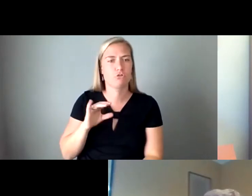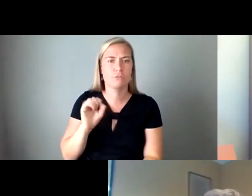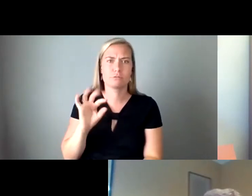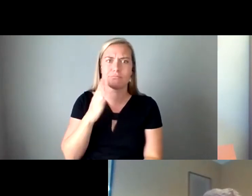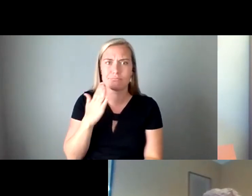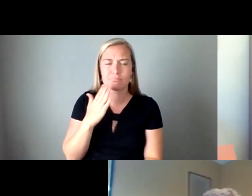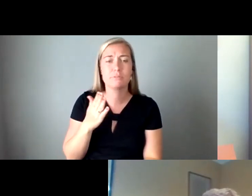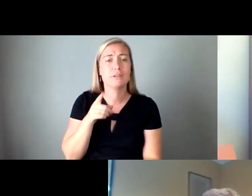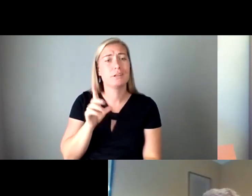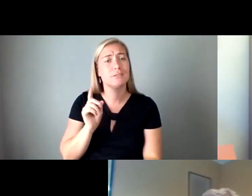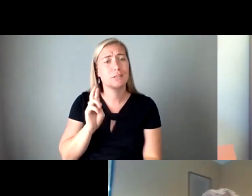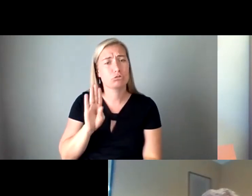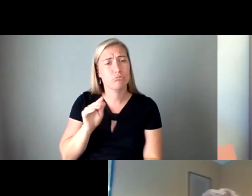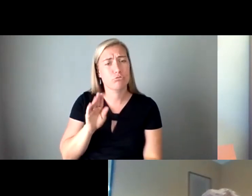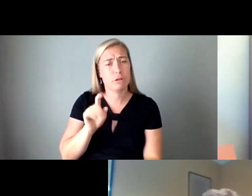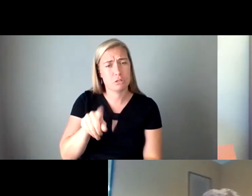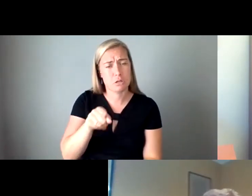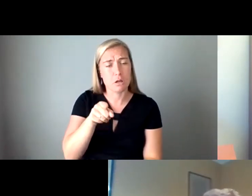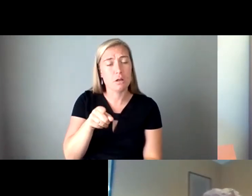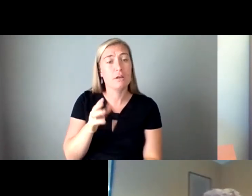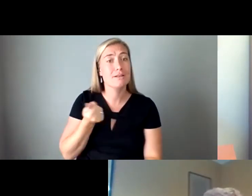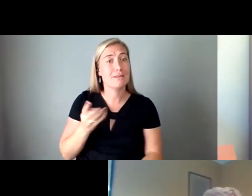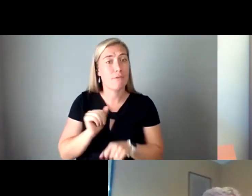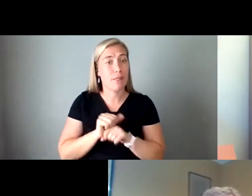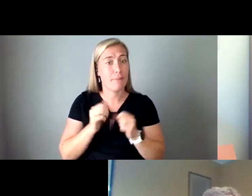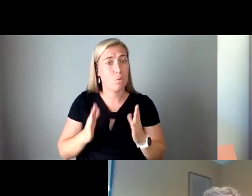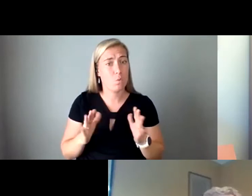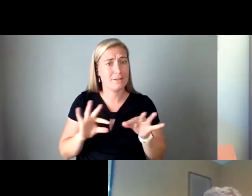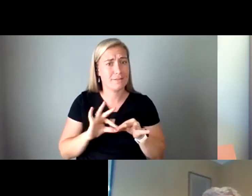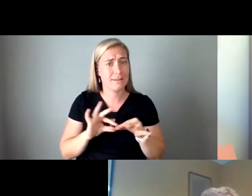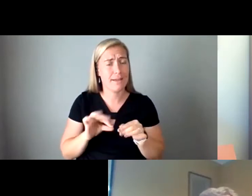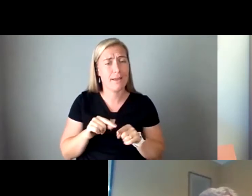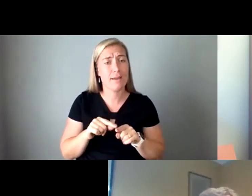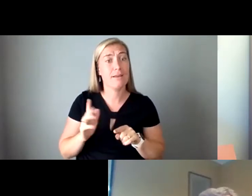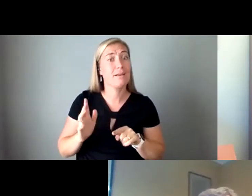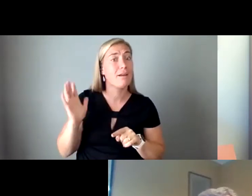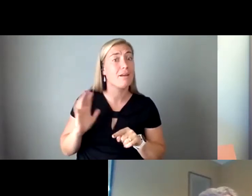Several employees have noted that "In the past vaccines have sometimes been